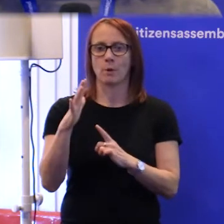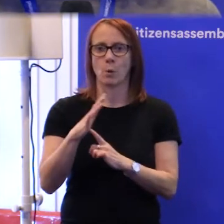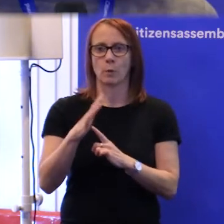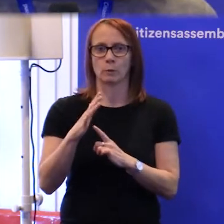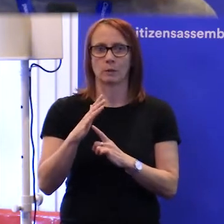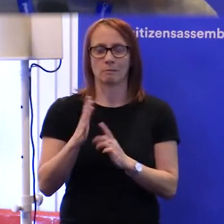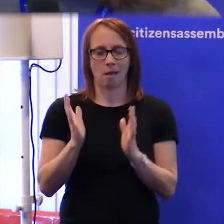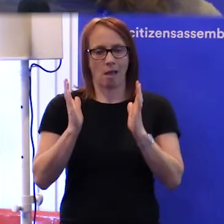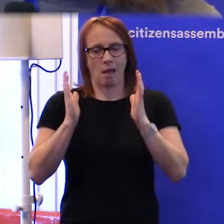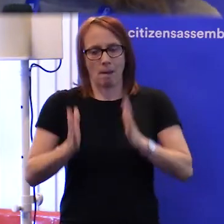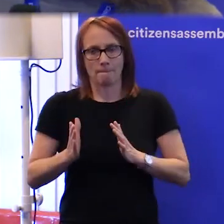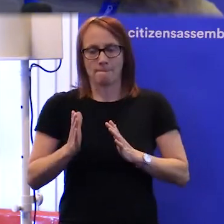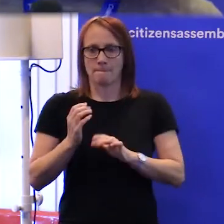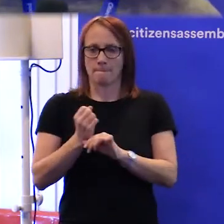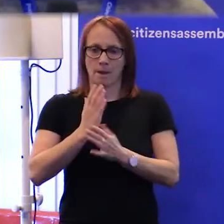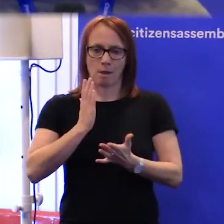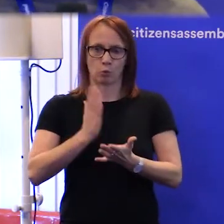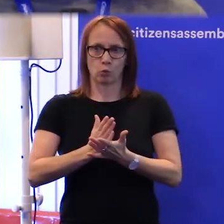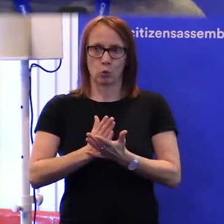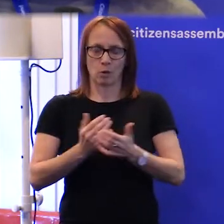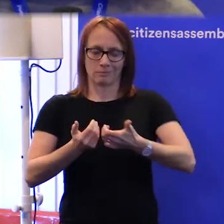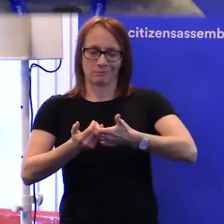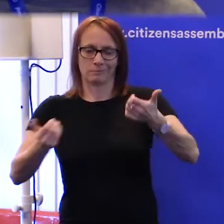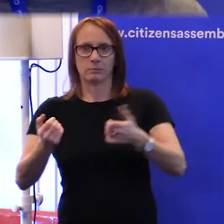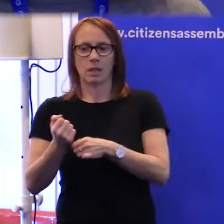we had to make sure that it was kept completely independent from the general